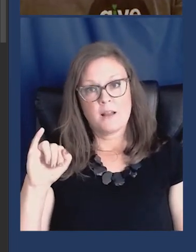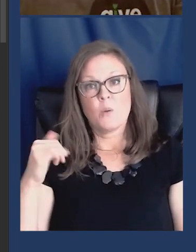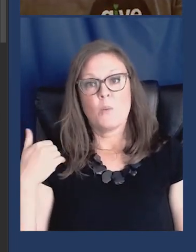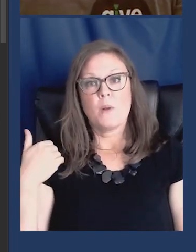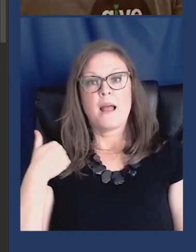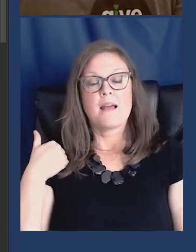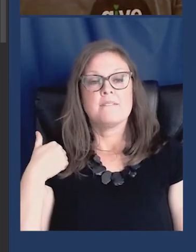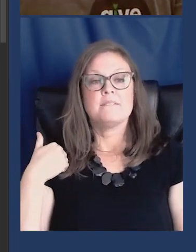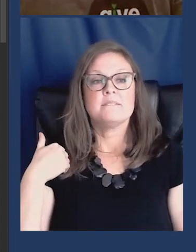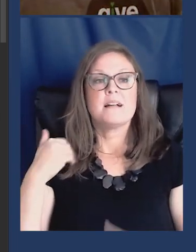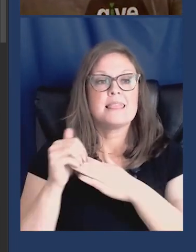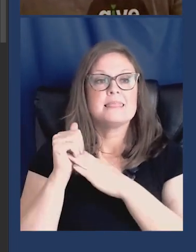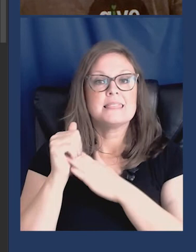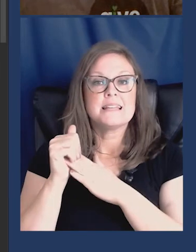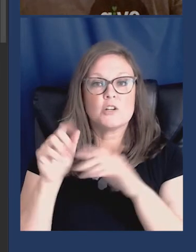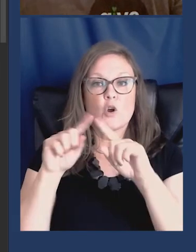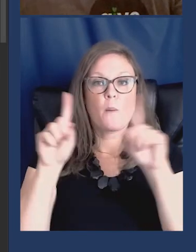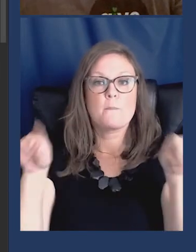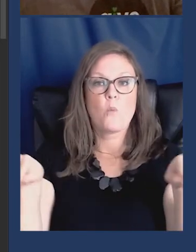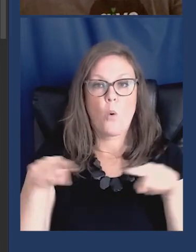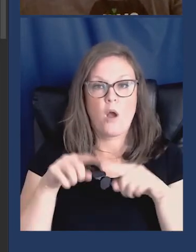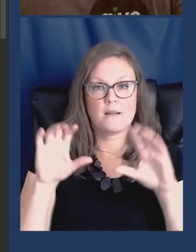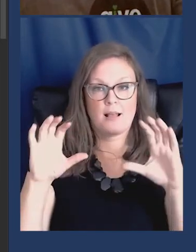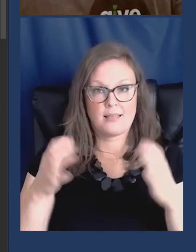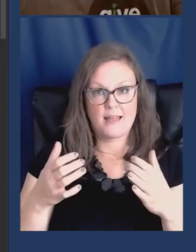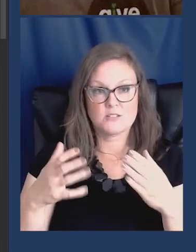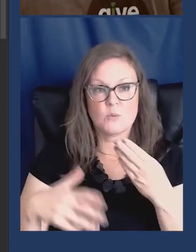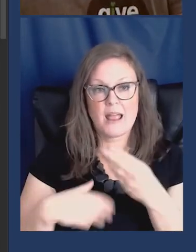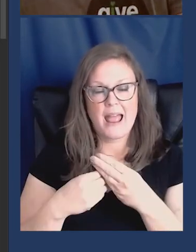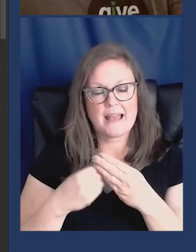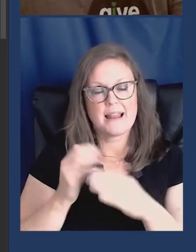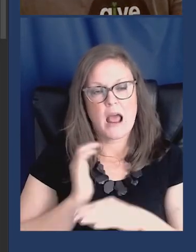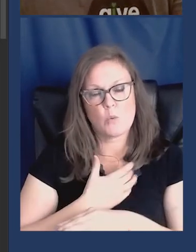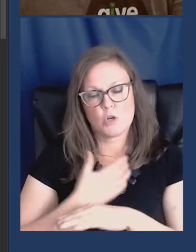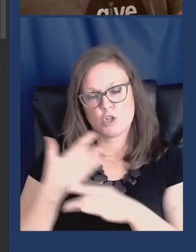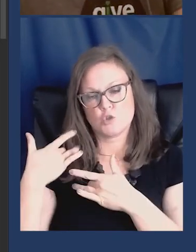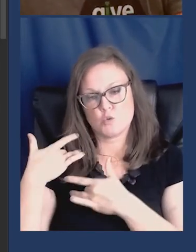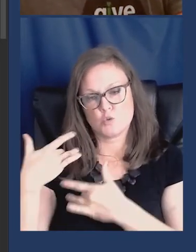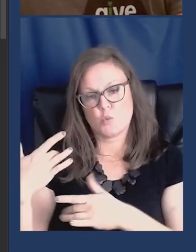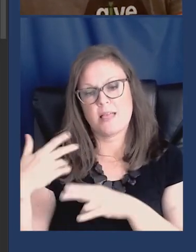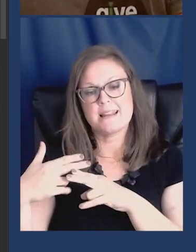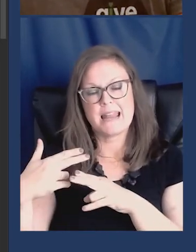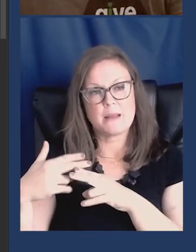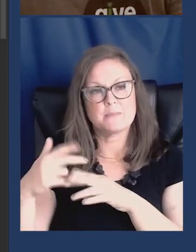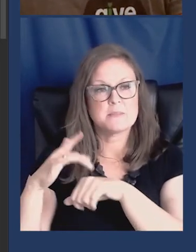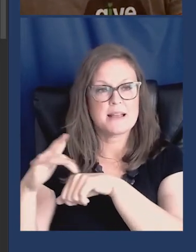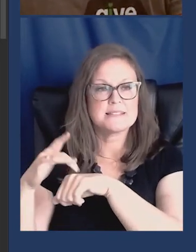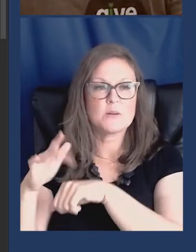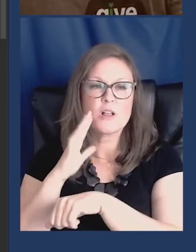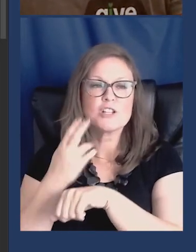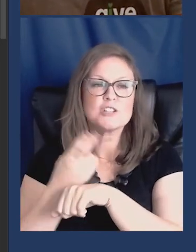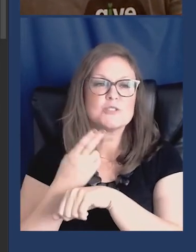so add our usual namespaces. And also, I'm going to use a dictionary for this. So let's add collections generic.